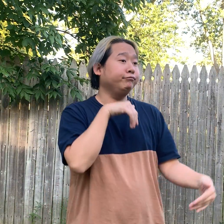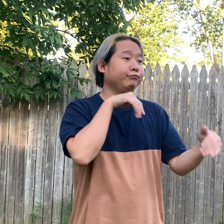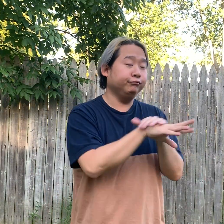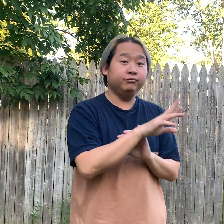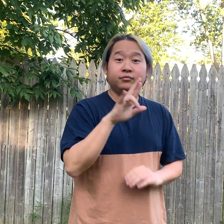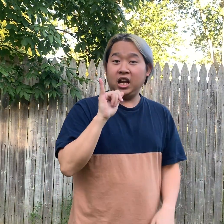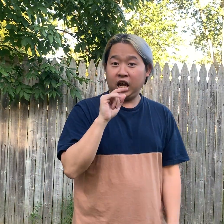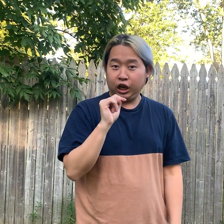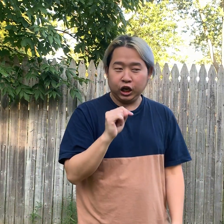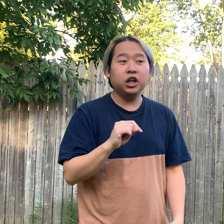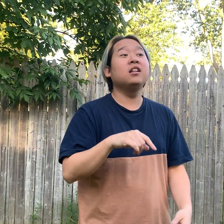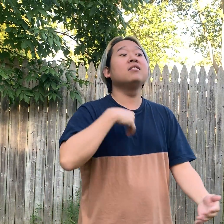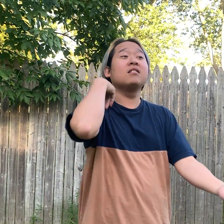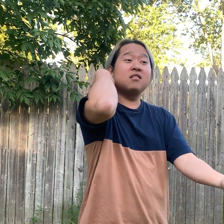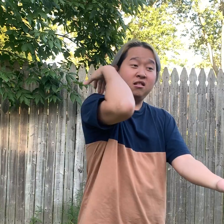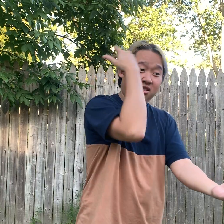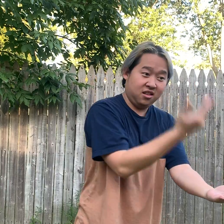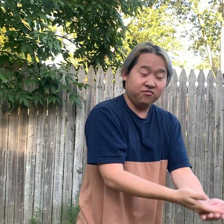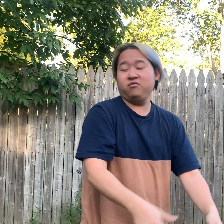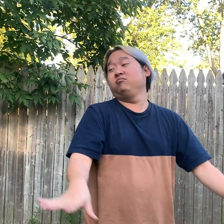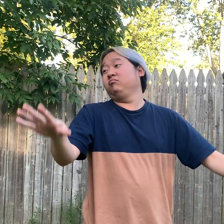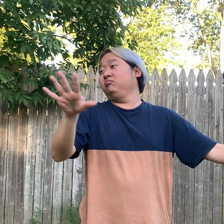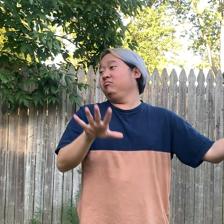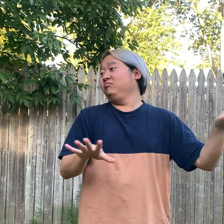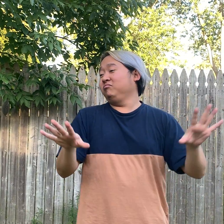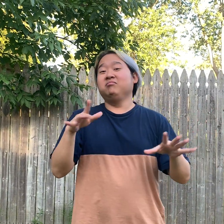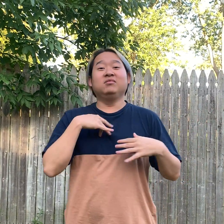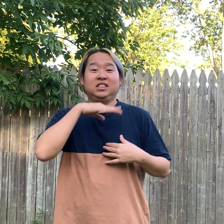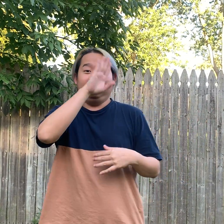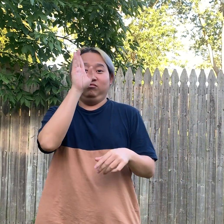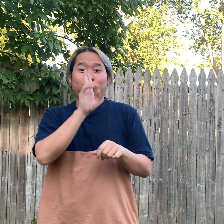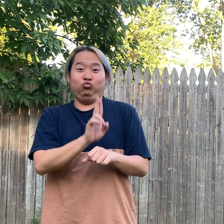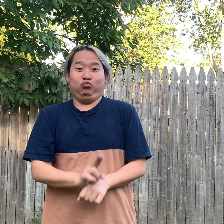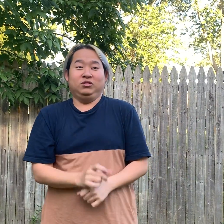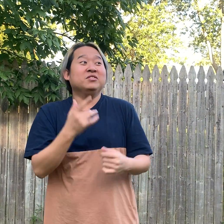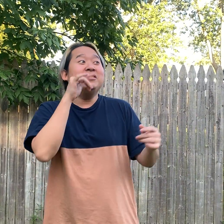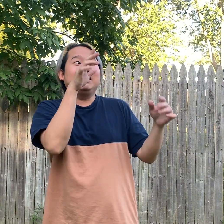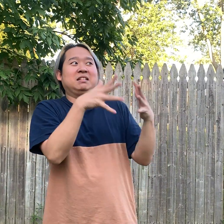Arriving at RIT in the United States was a study in culture shock.